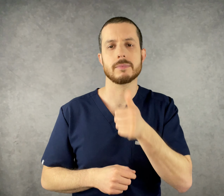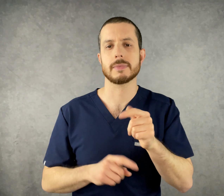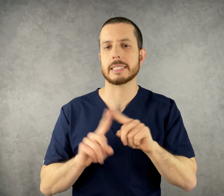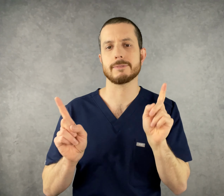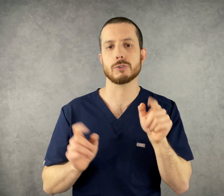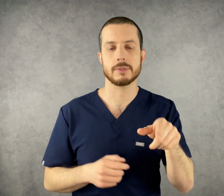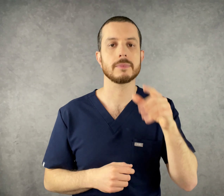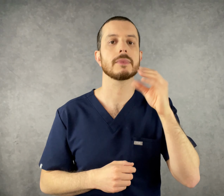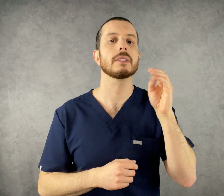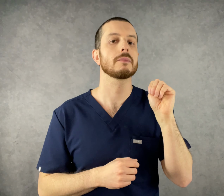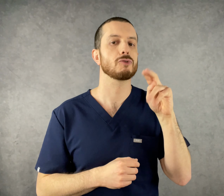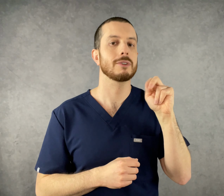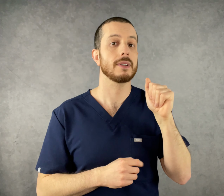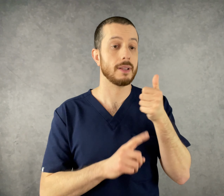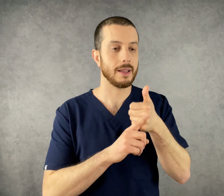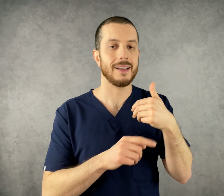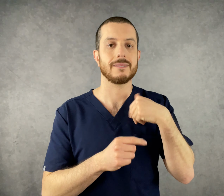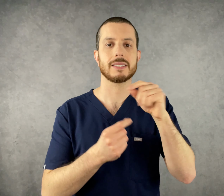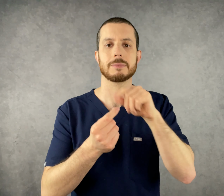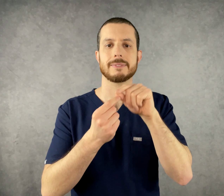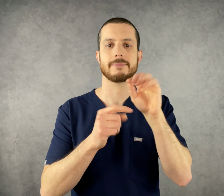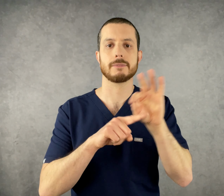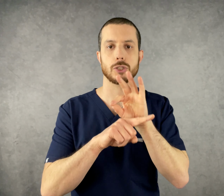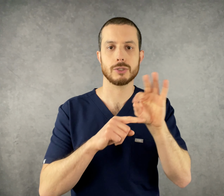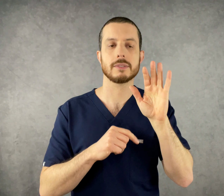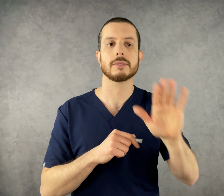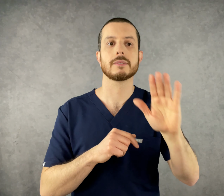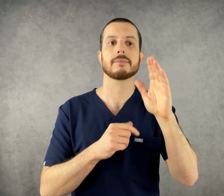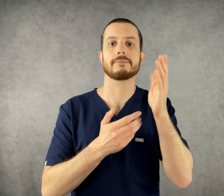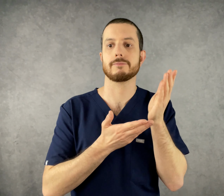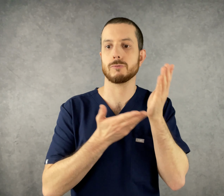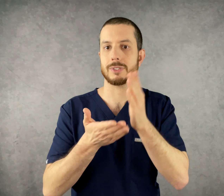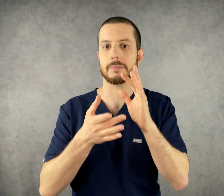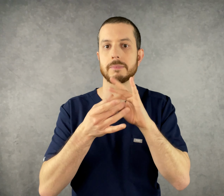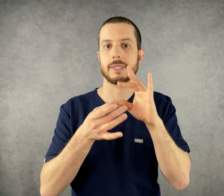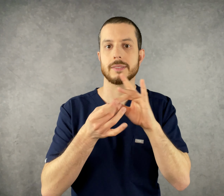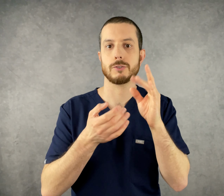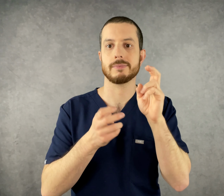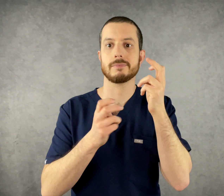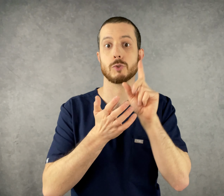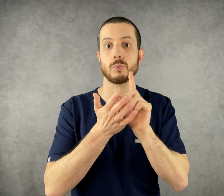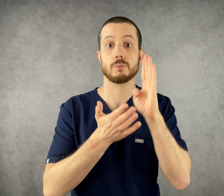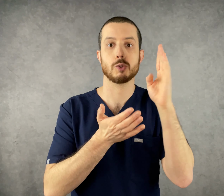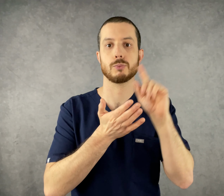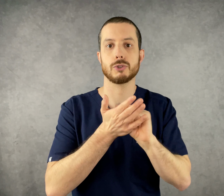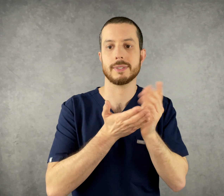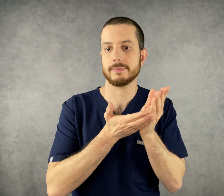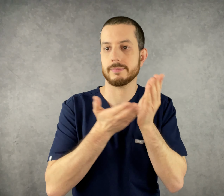mRNA has a specific function which is to bring.a message, or blueprint,